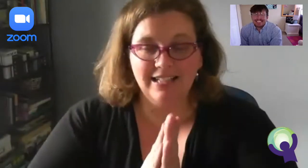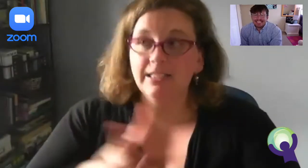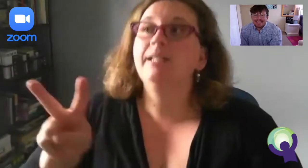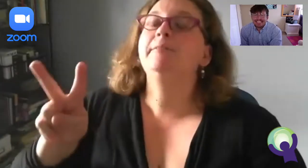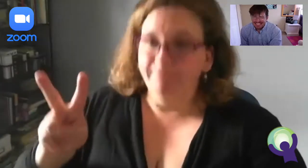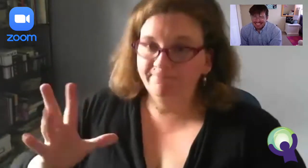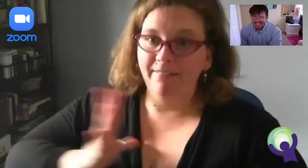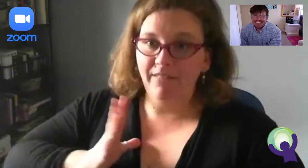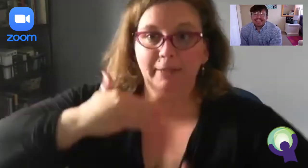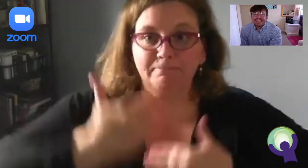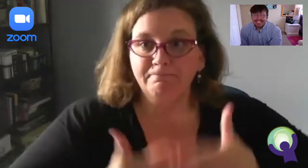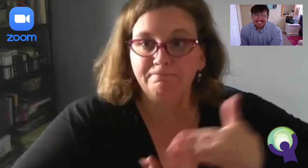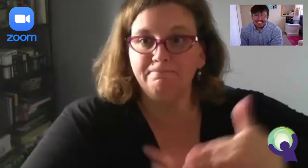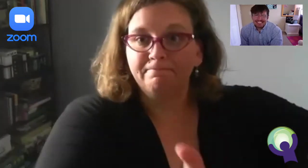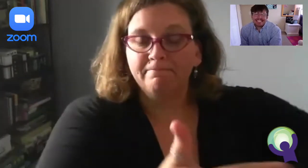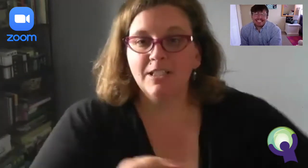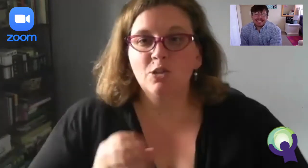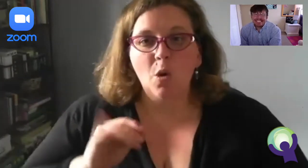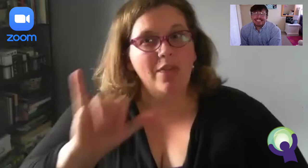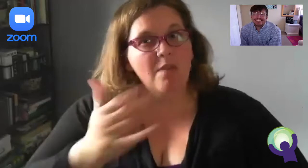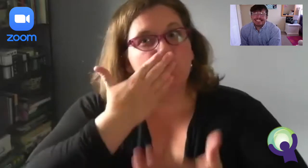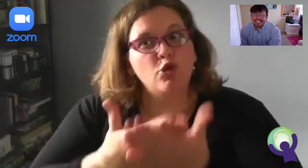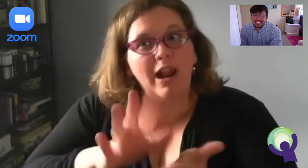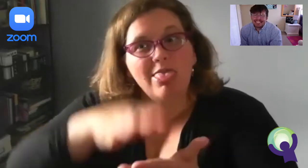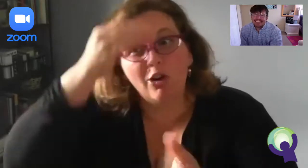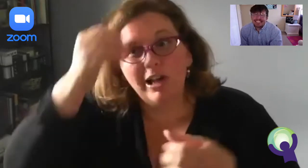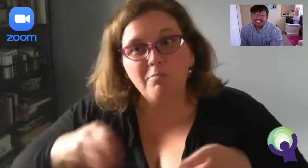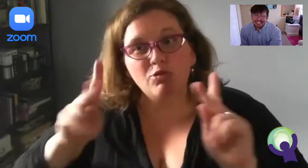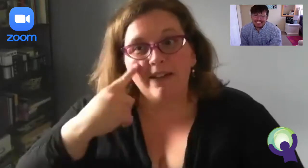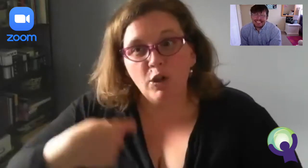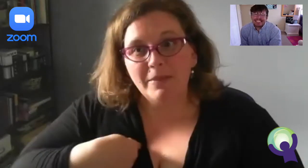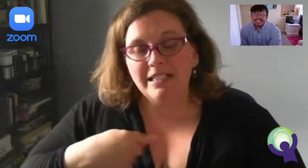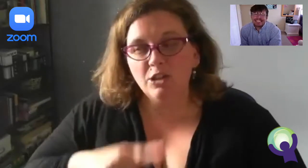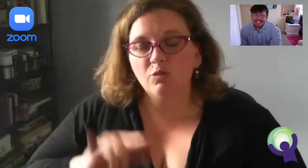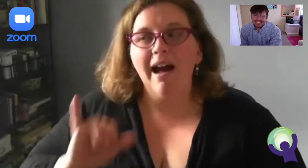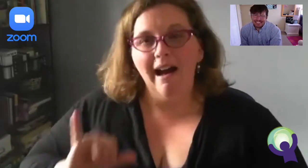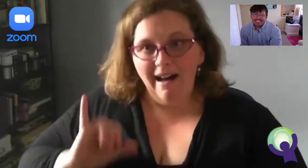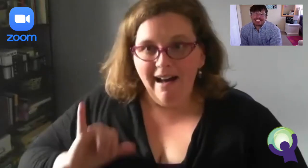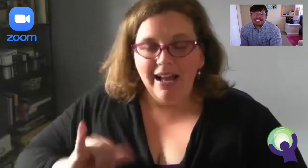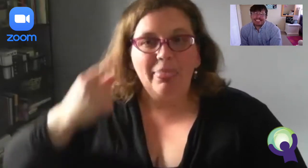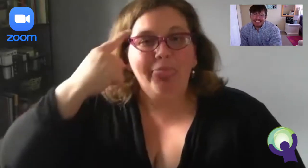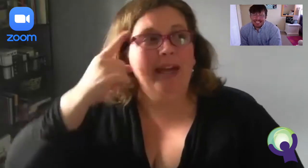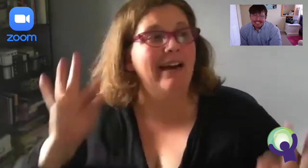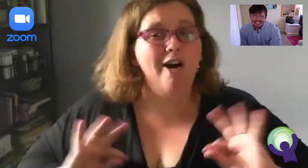no questions asked? You know, if they wanted me to do a task, that was what I had to do so it was a good learning opportunity for